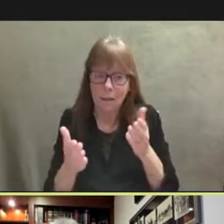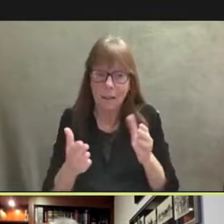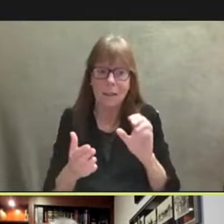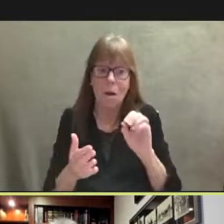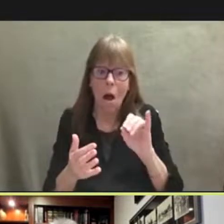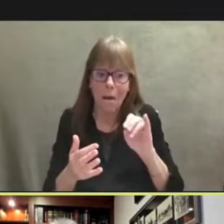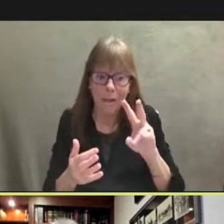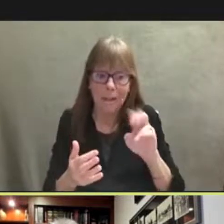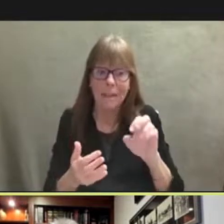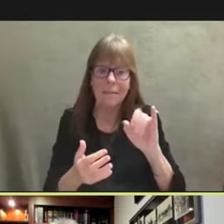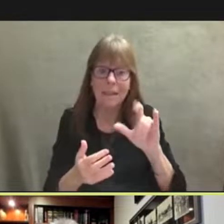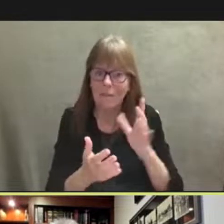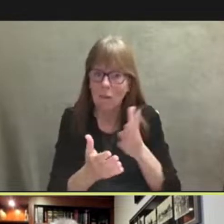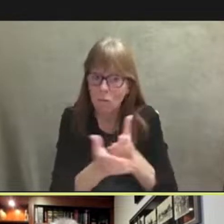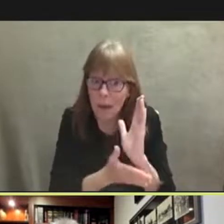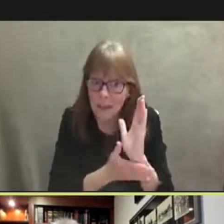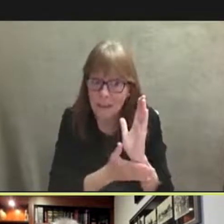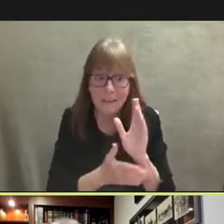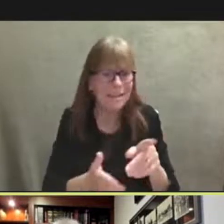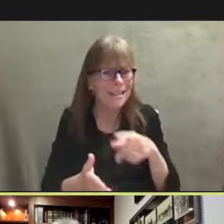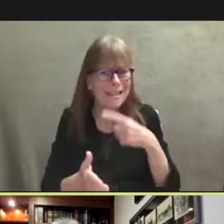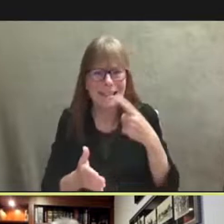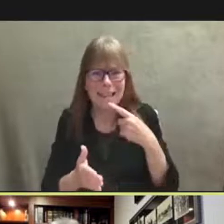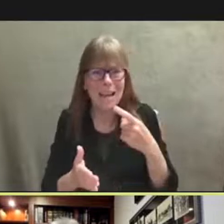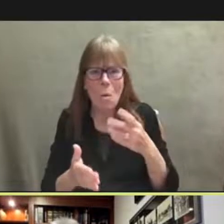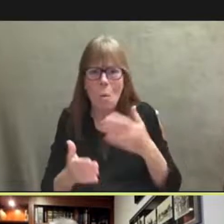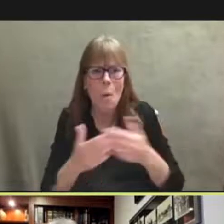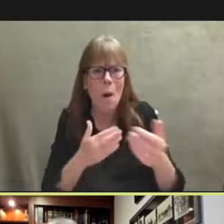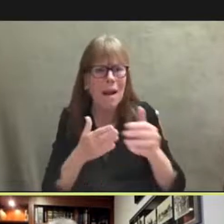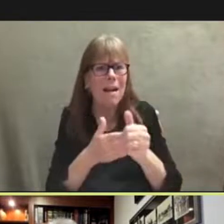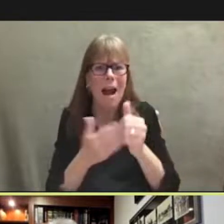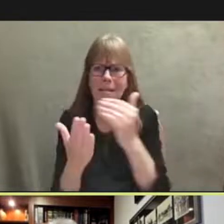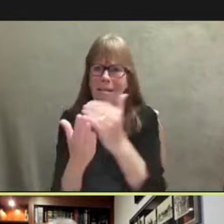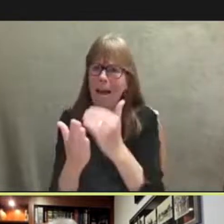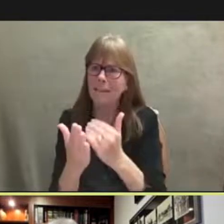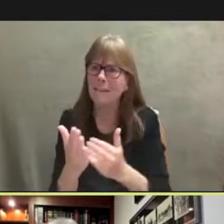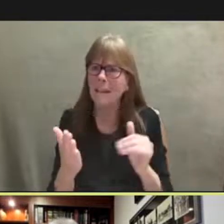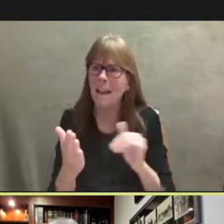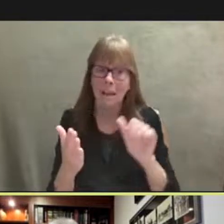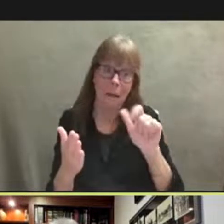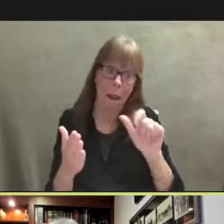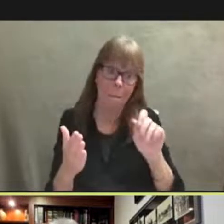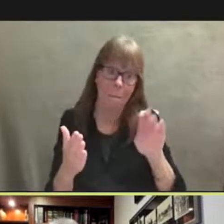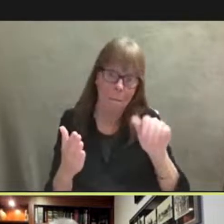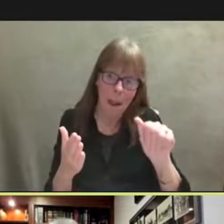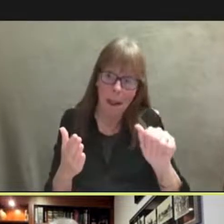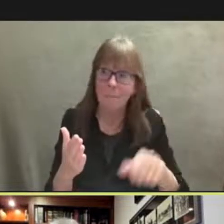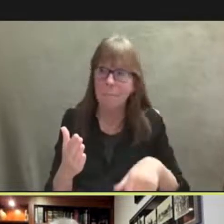Those complaints alleged that guidelines put forth in states like Alabama, Kansas, New York,